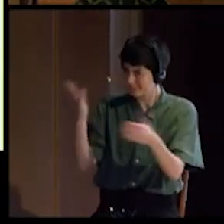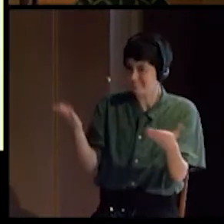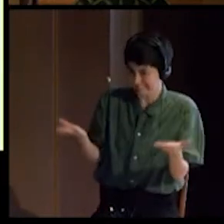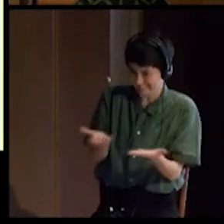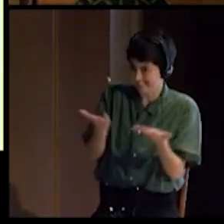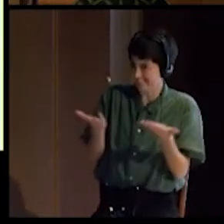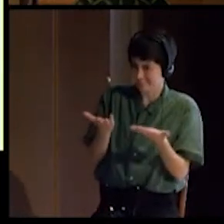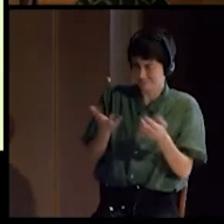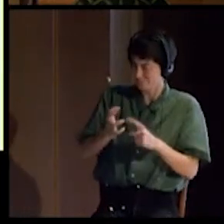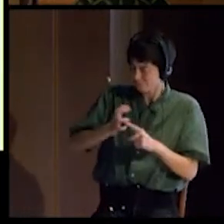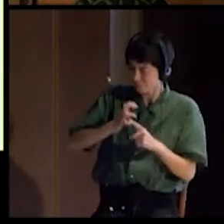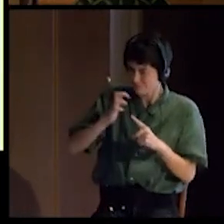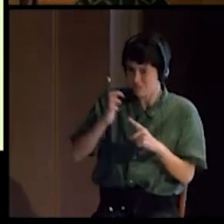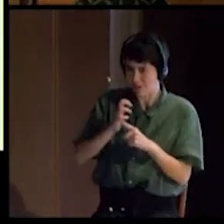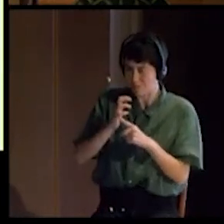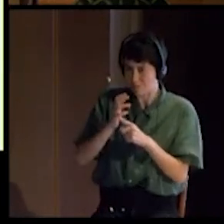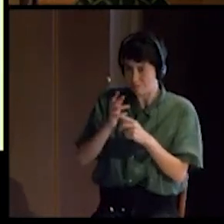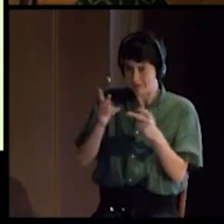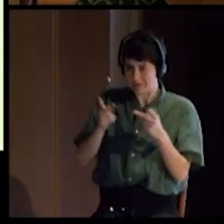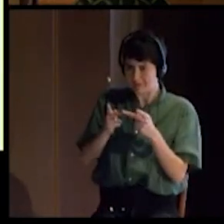because we have a huge collection of Himalayan birds.